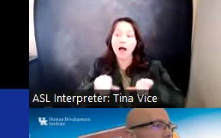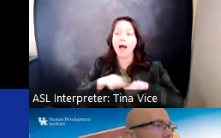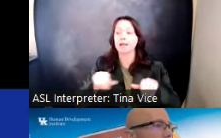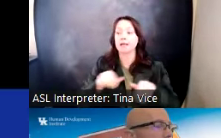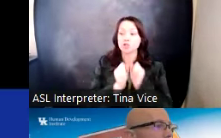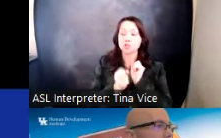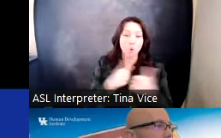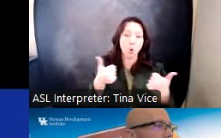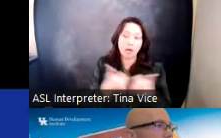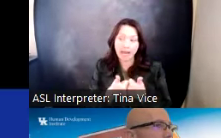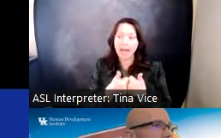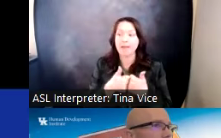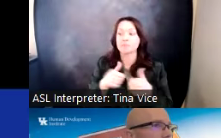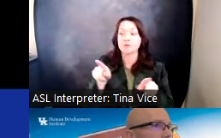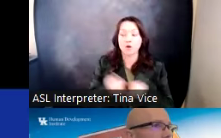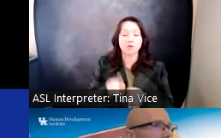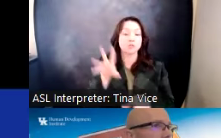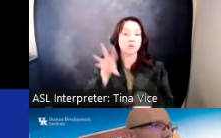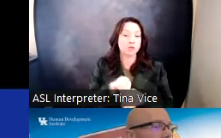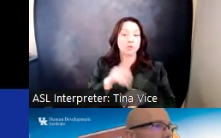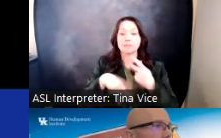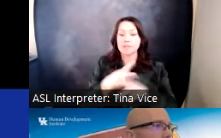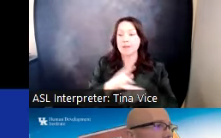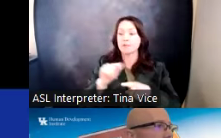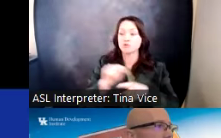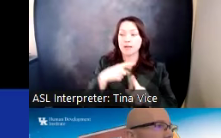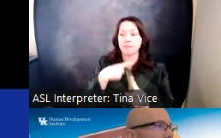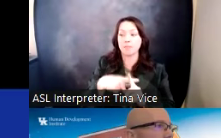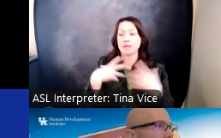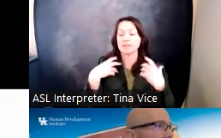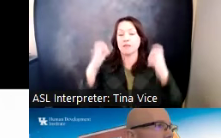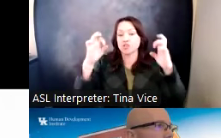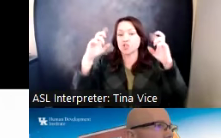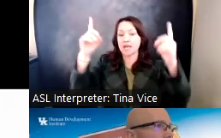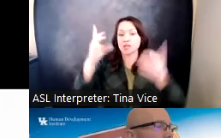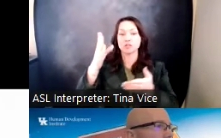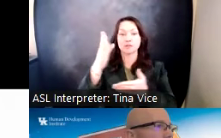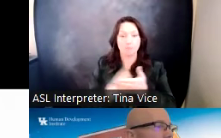also included some type of health education component.